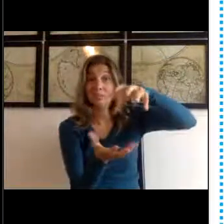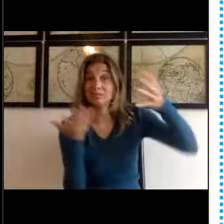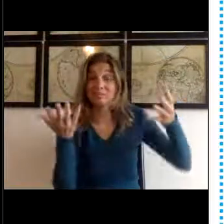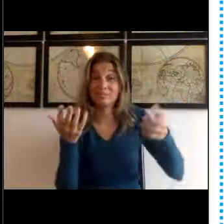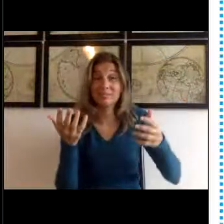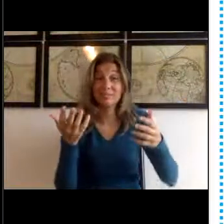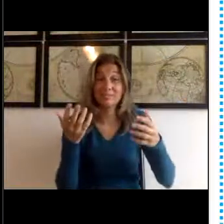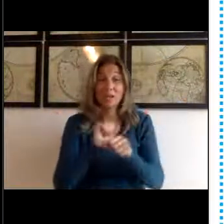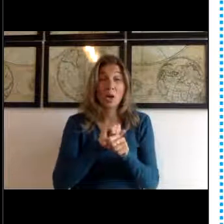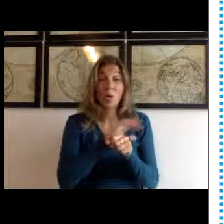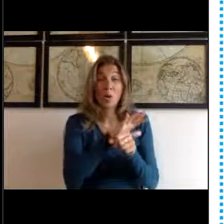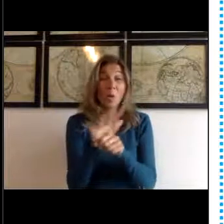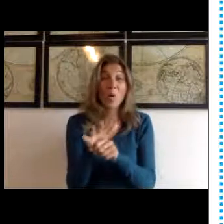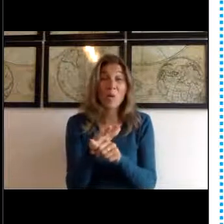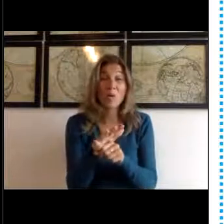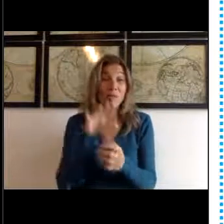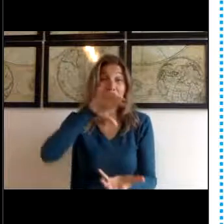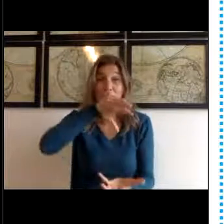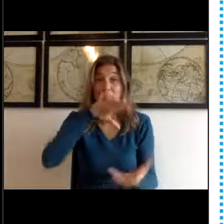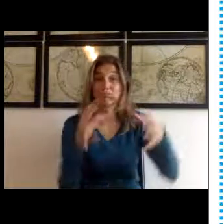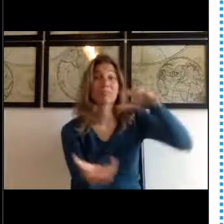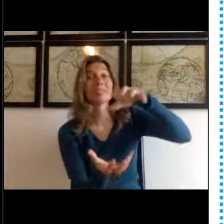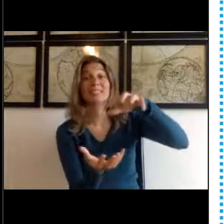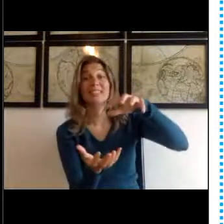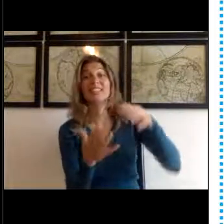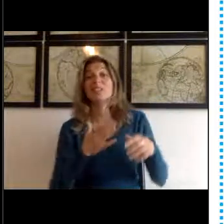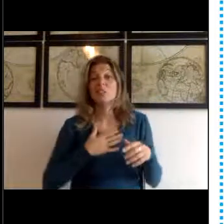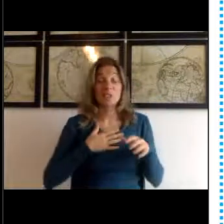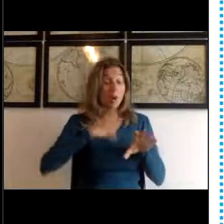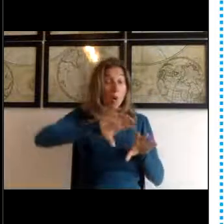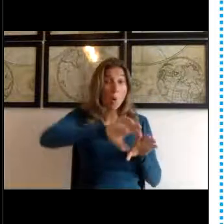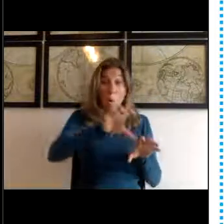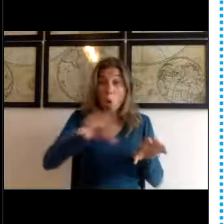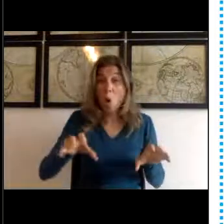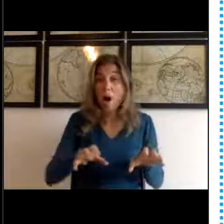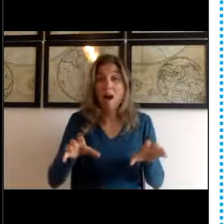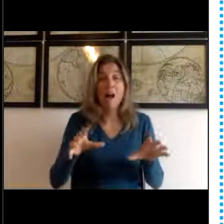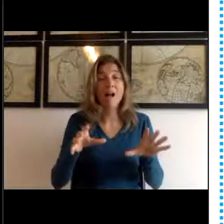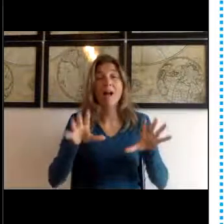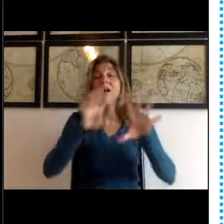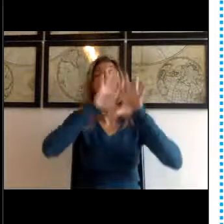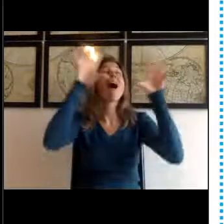Our work domestically, in each of our countries, everything that involves travel...